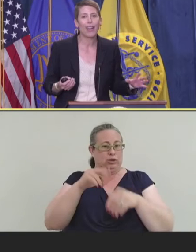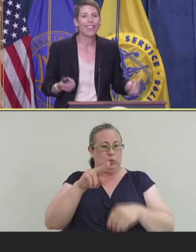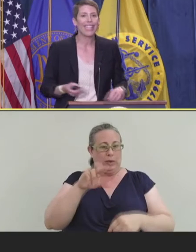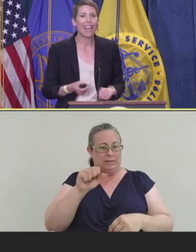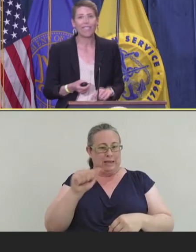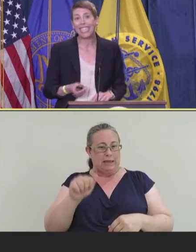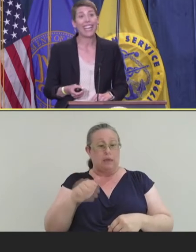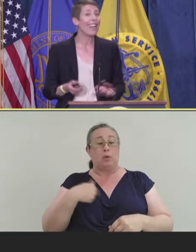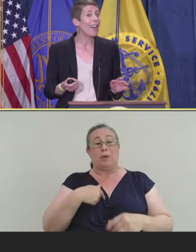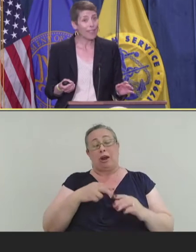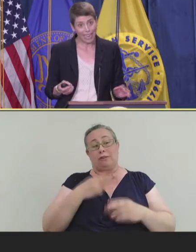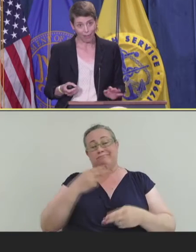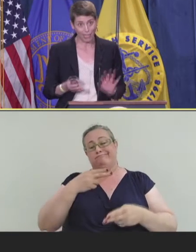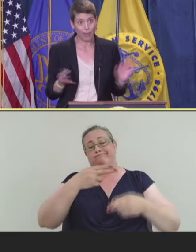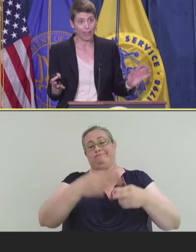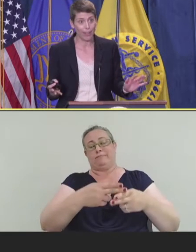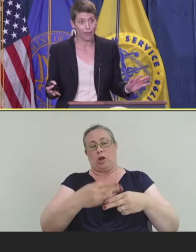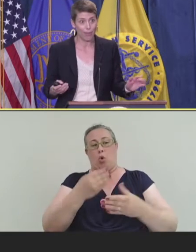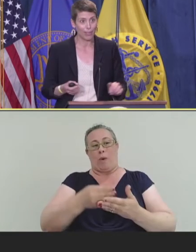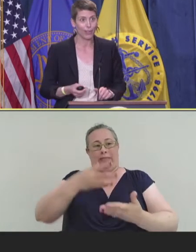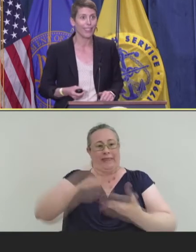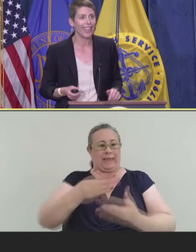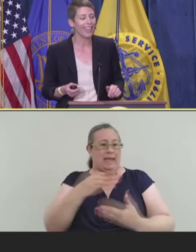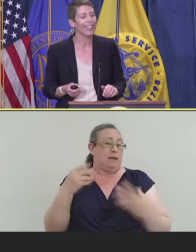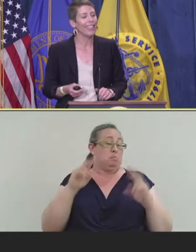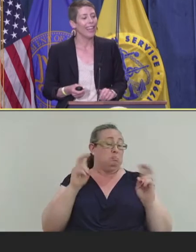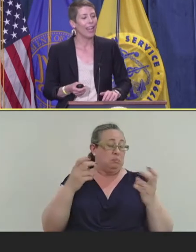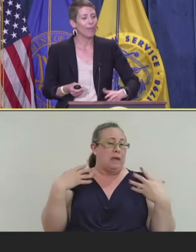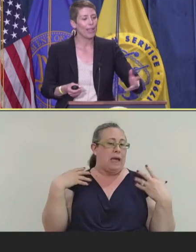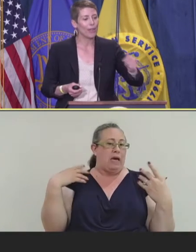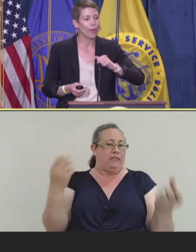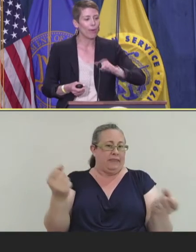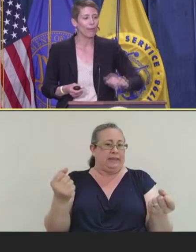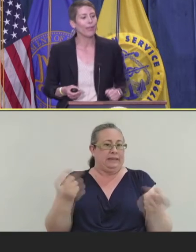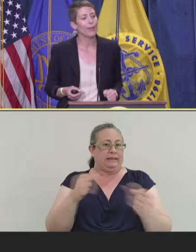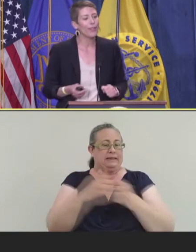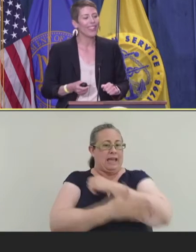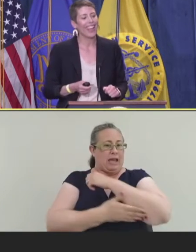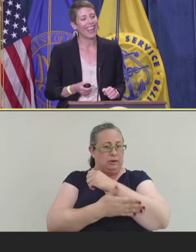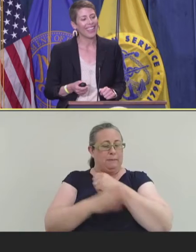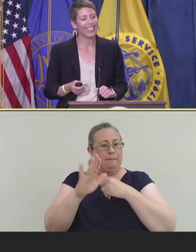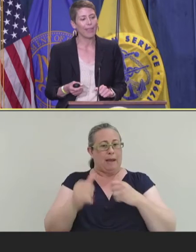wealthy county and a healthy county by all of the measures that you could probably Google. And we